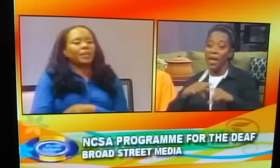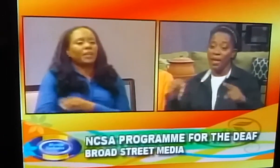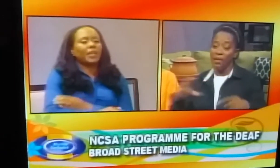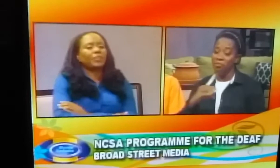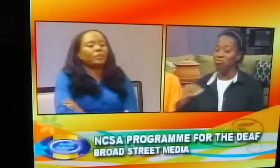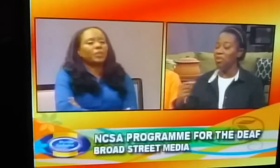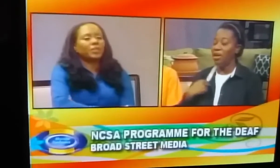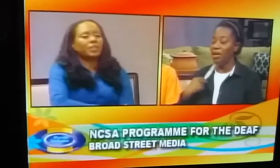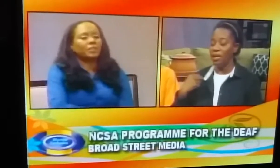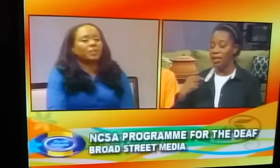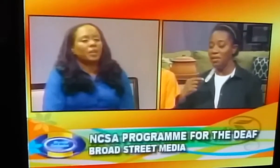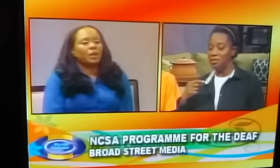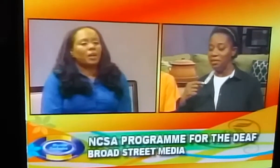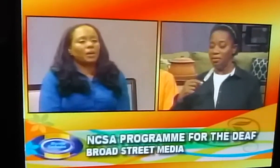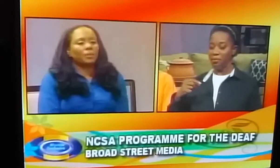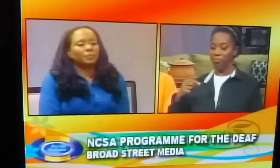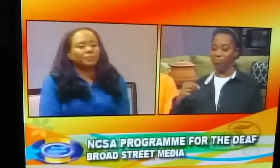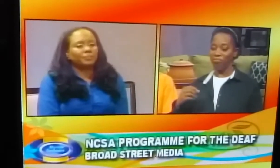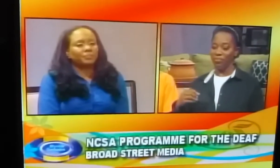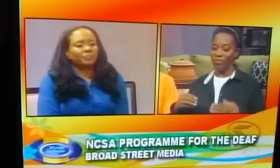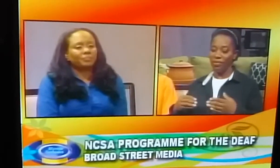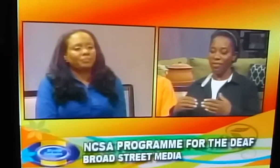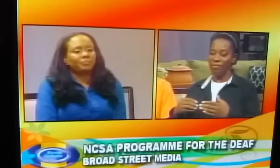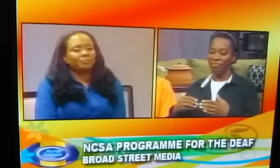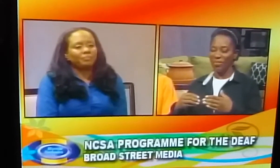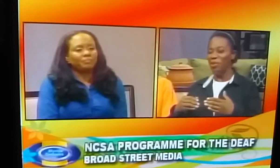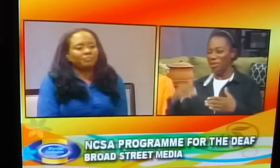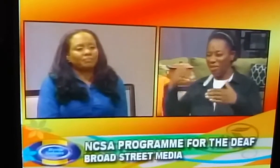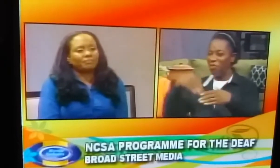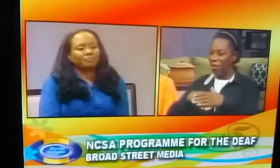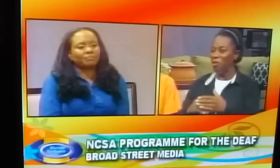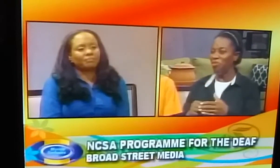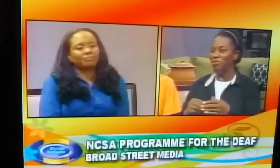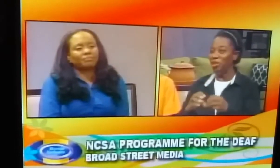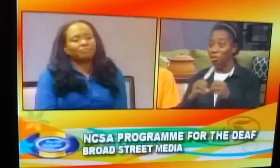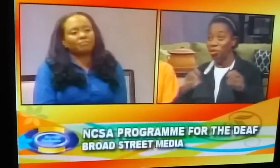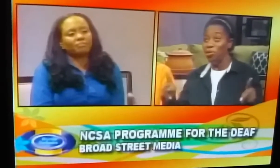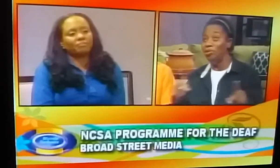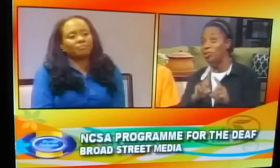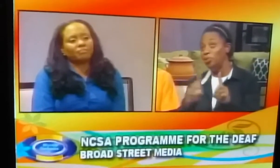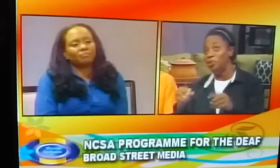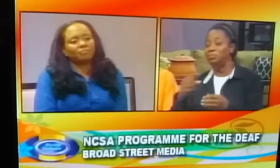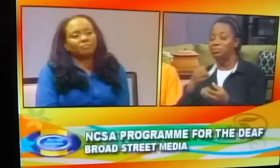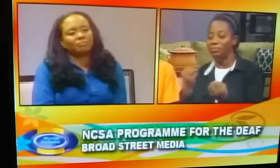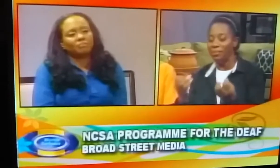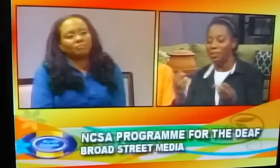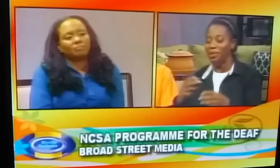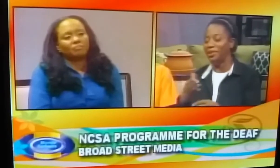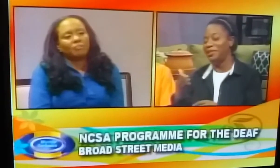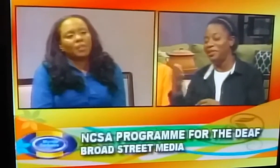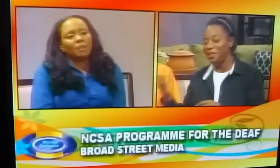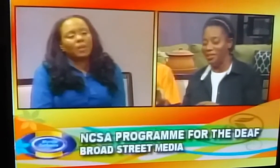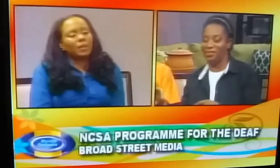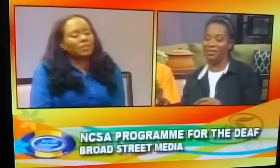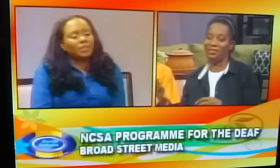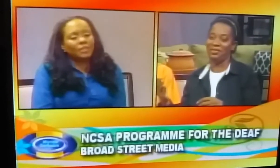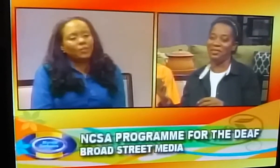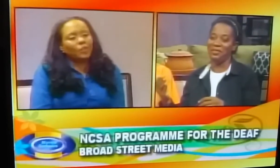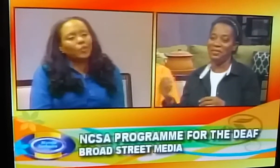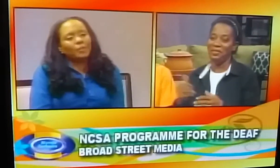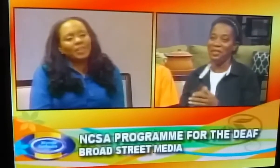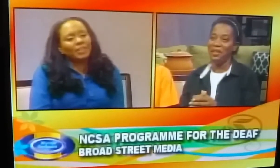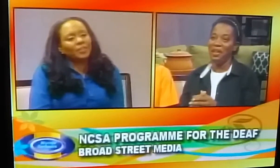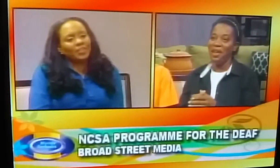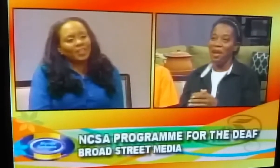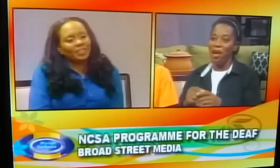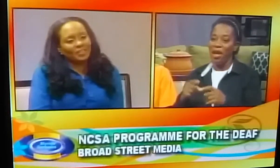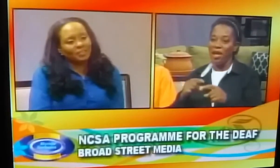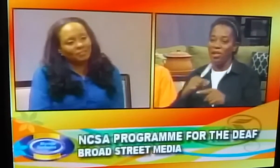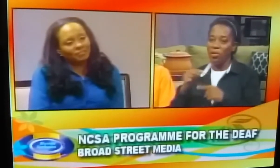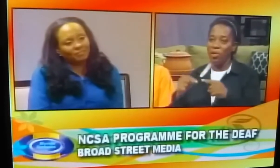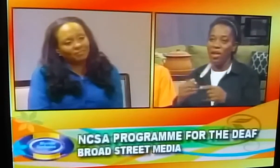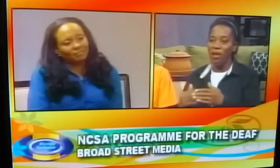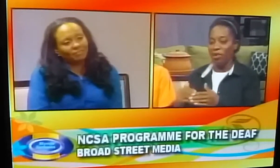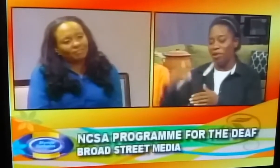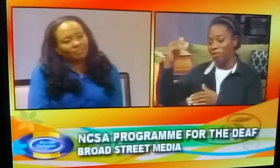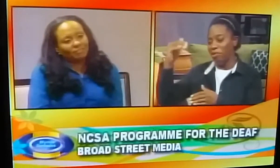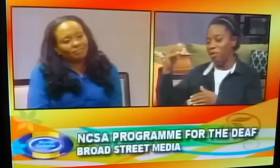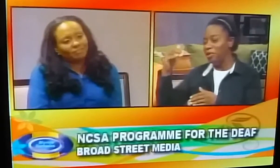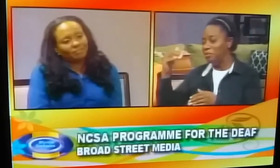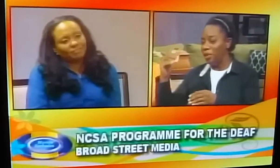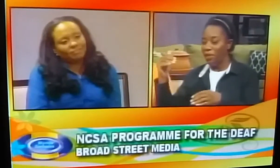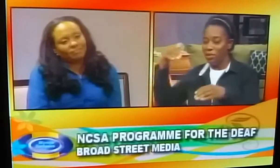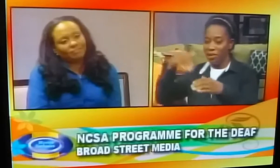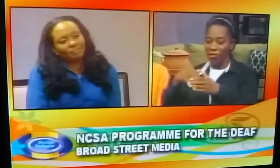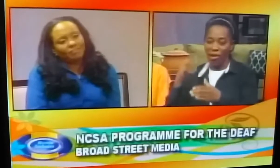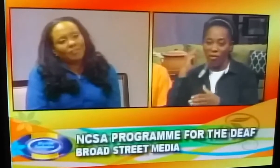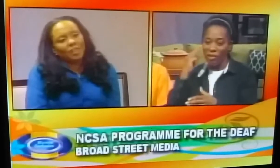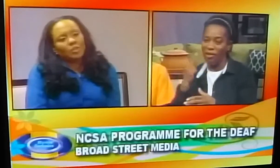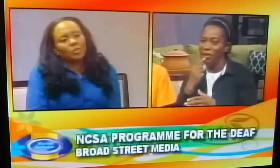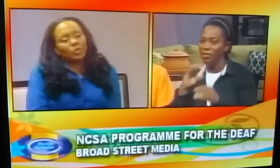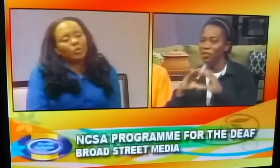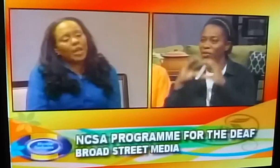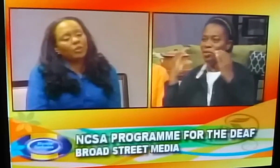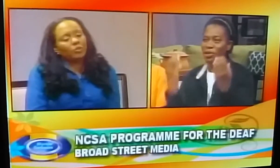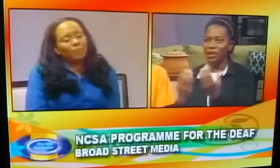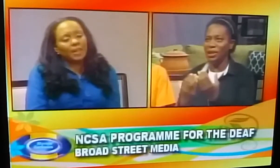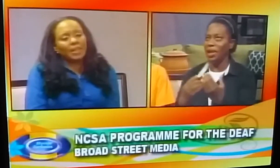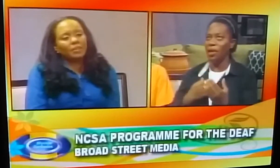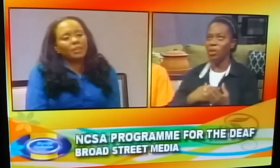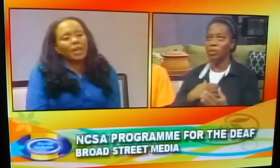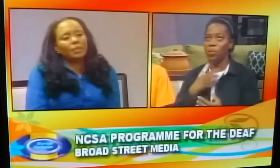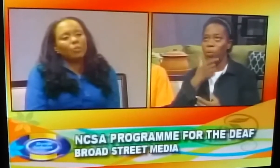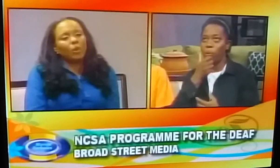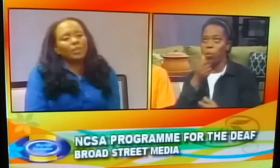a hearing community but I was still involved in many different things so I grew up and I wanted